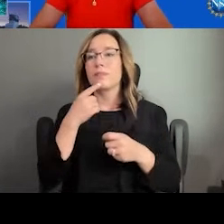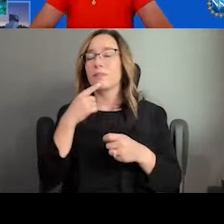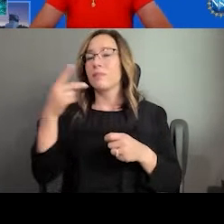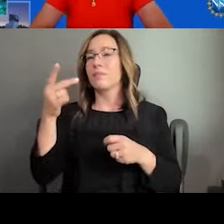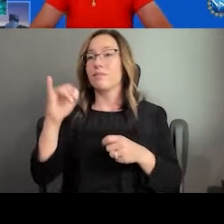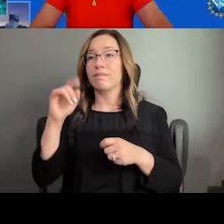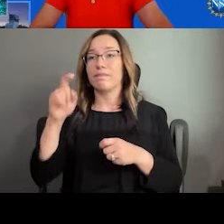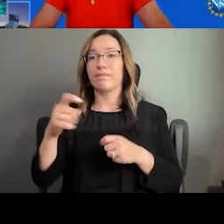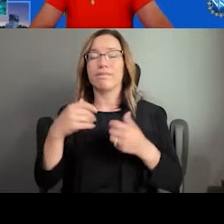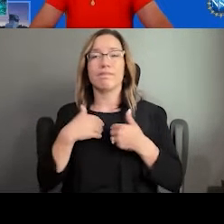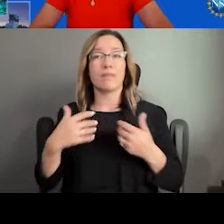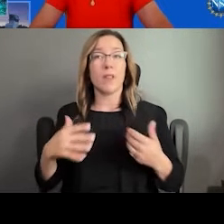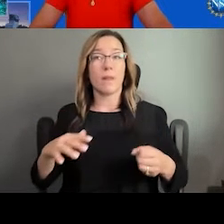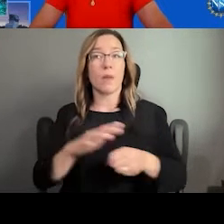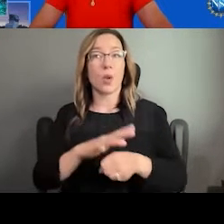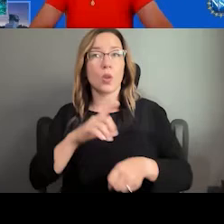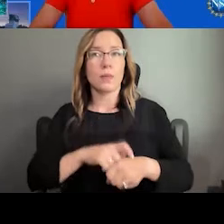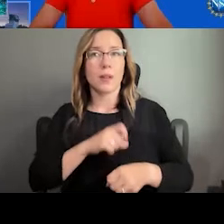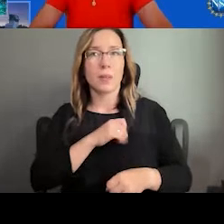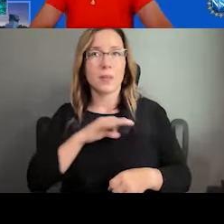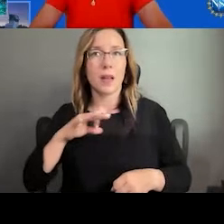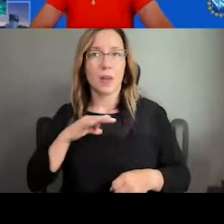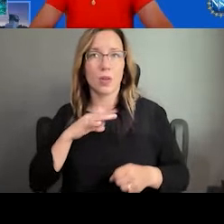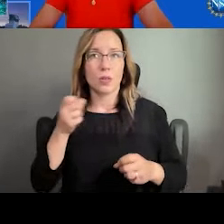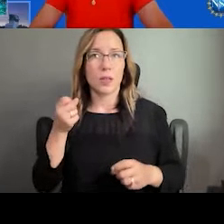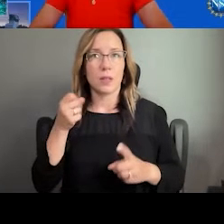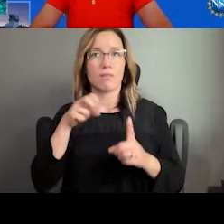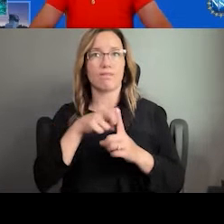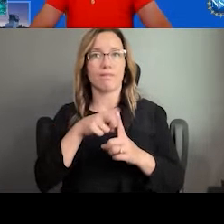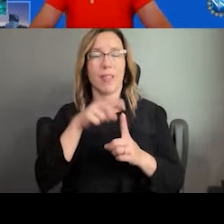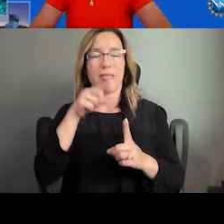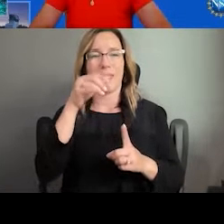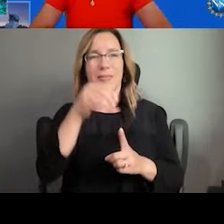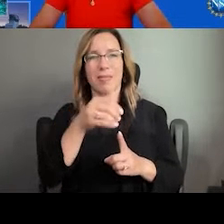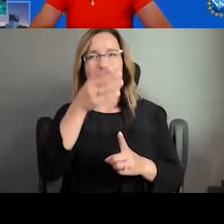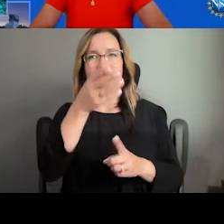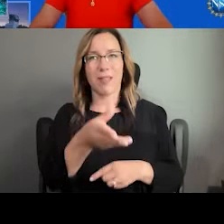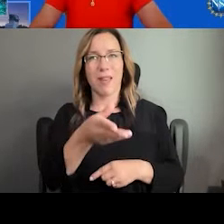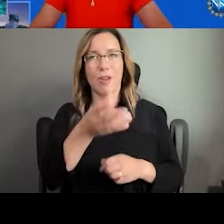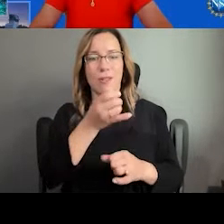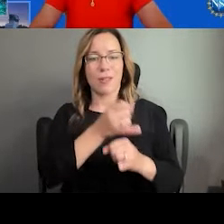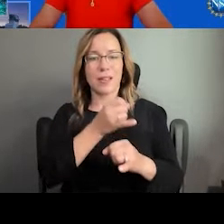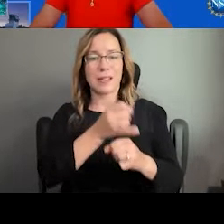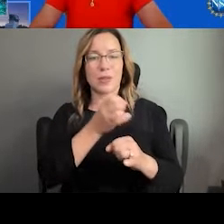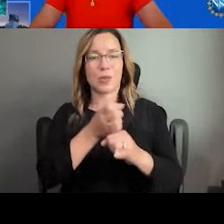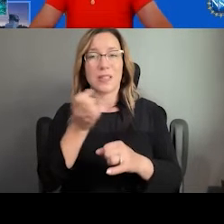a full time faculty appointment at the institution submitting the proposal.